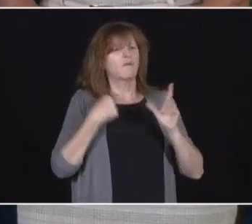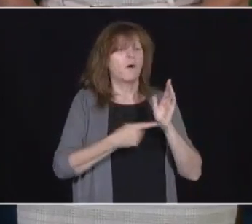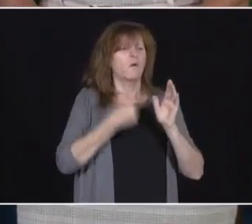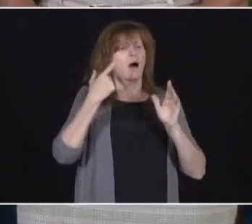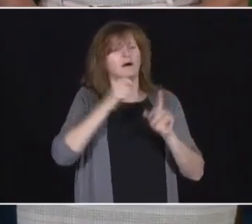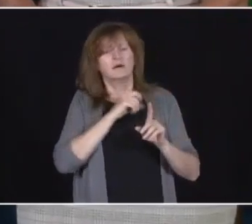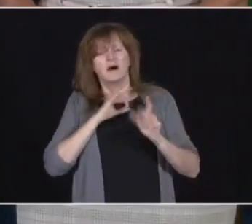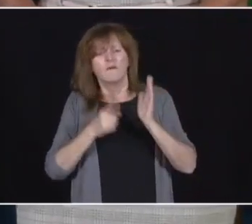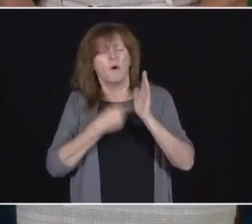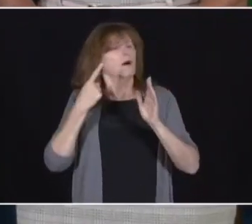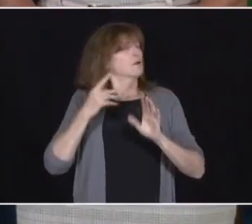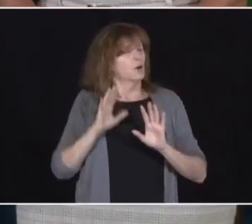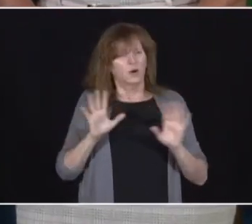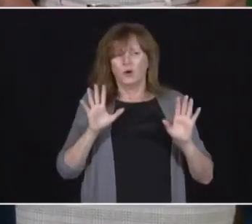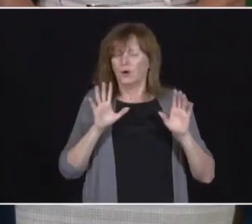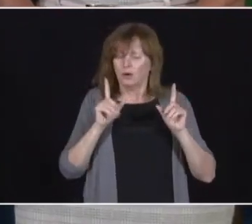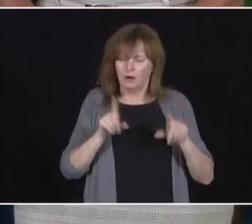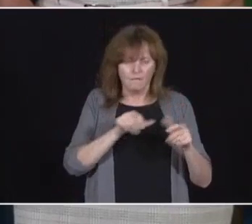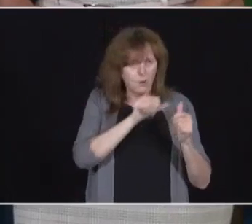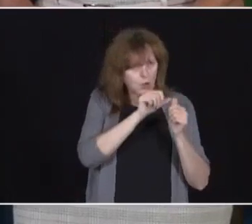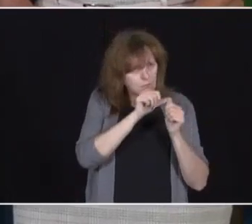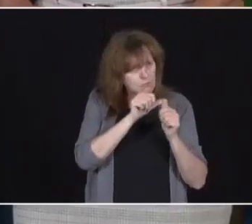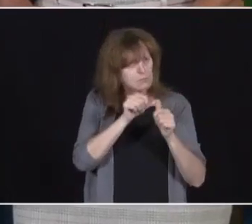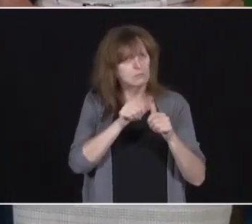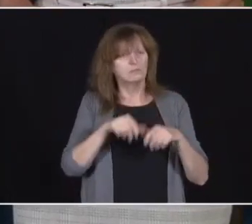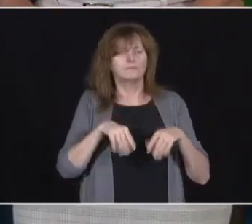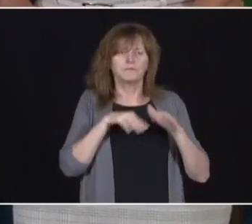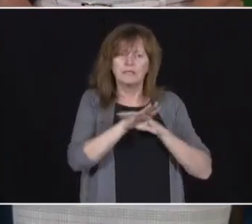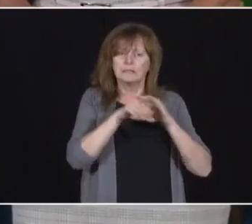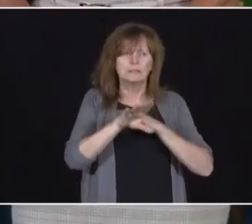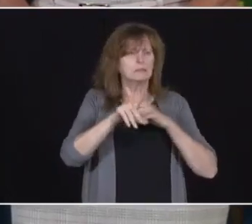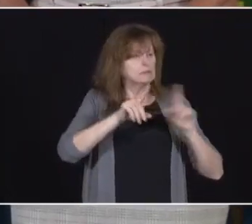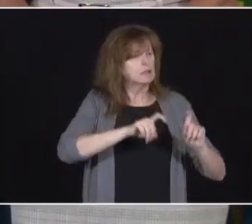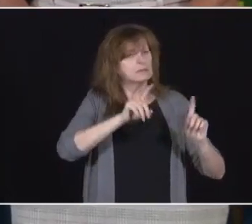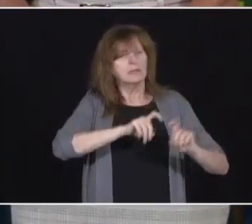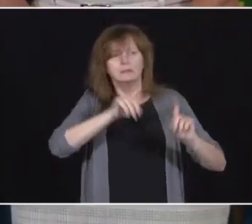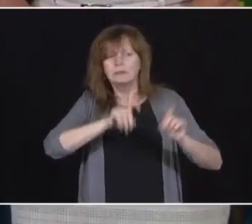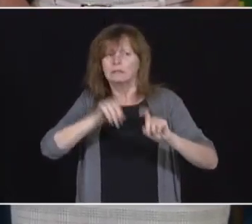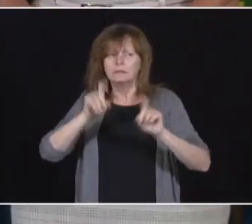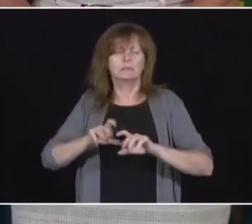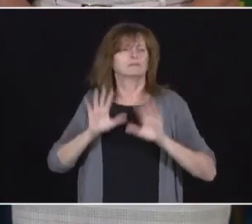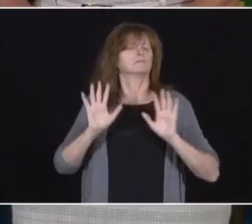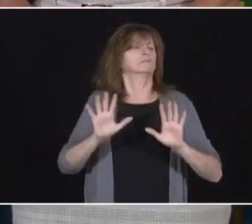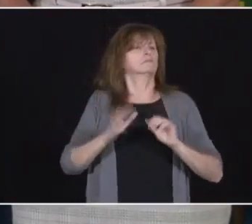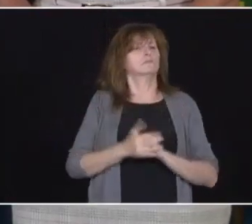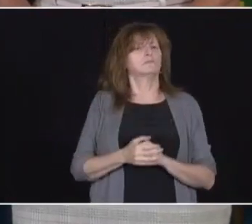basis. Even though people have already been tested once and staff have been tested once, we need to